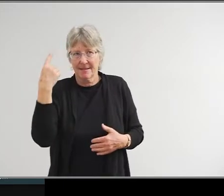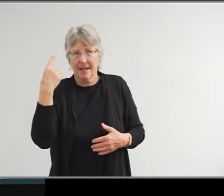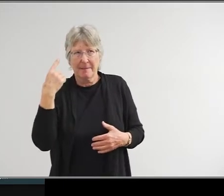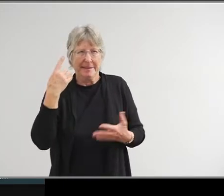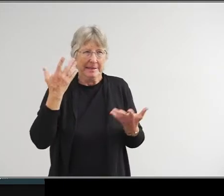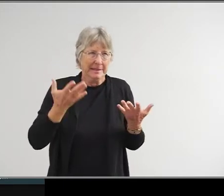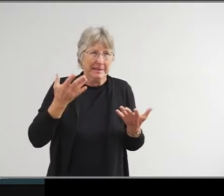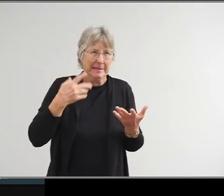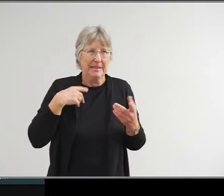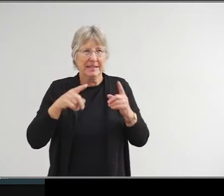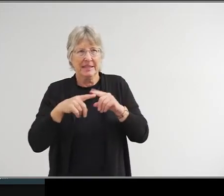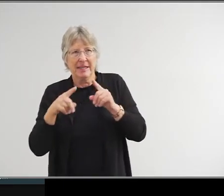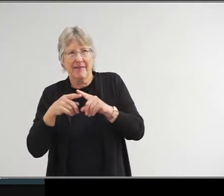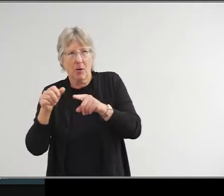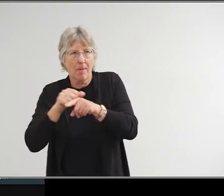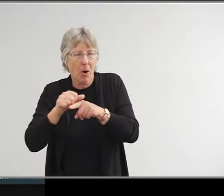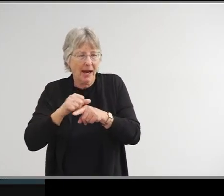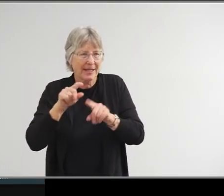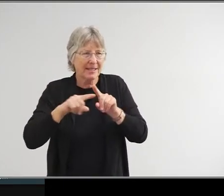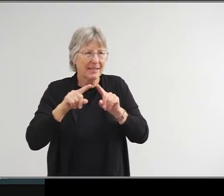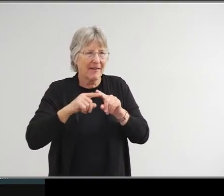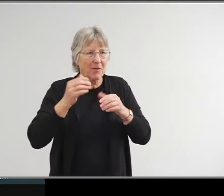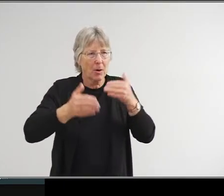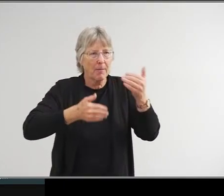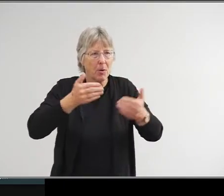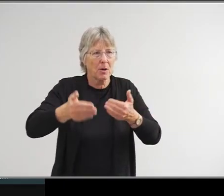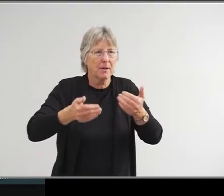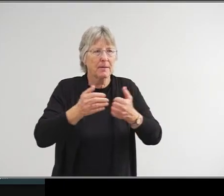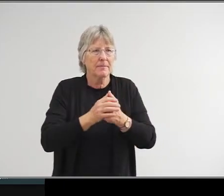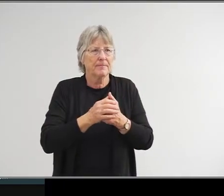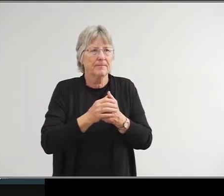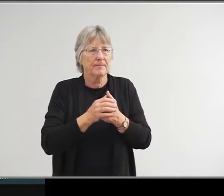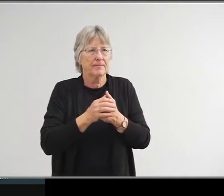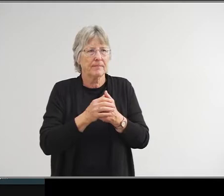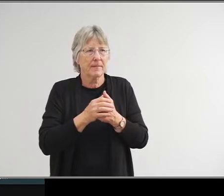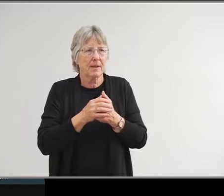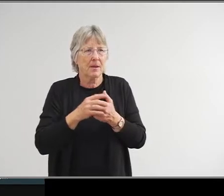of practices and procedures that were being discussed